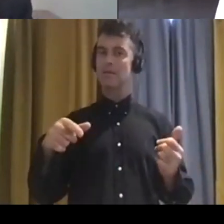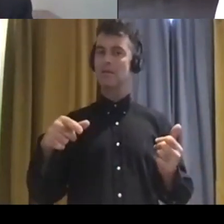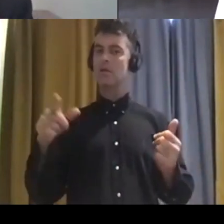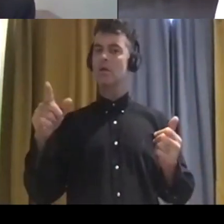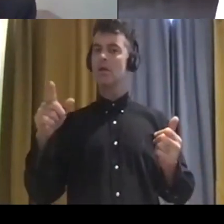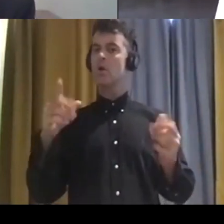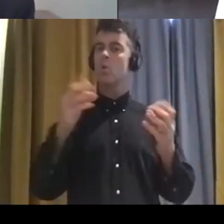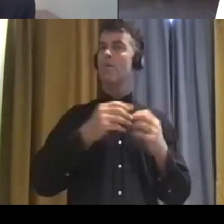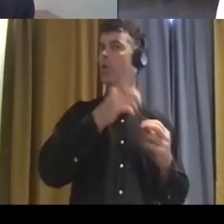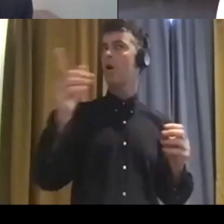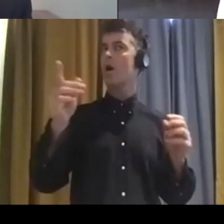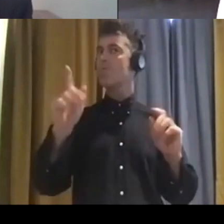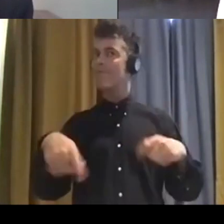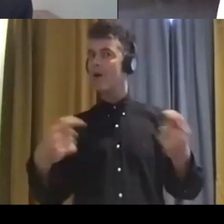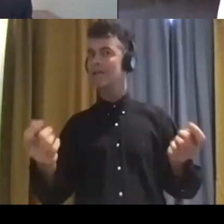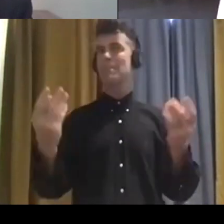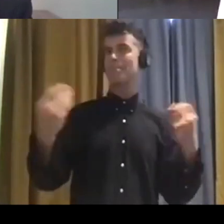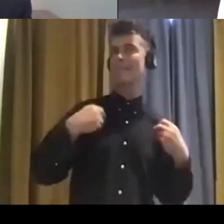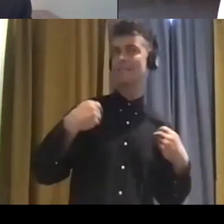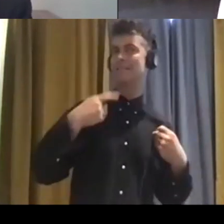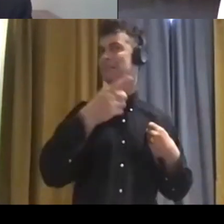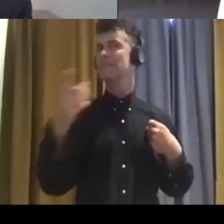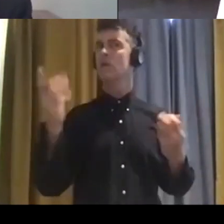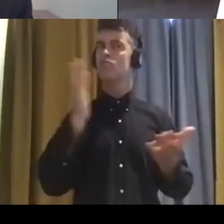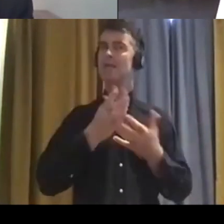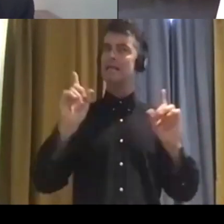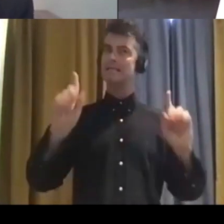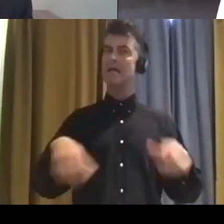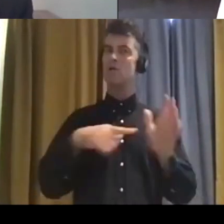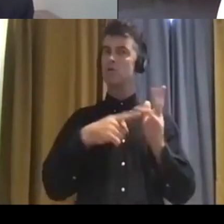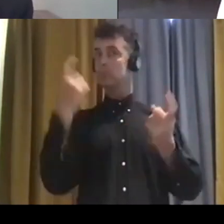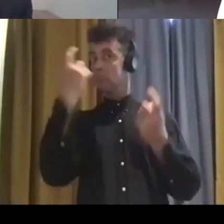is that people and businesses um I was really starting to question, do I know my customer